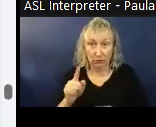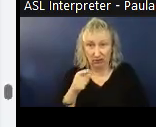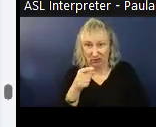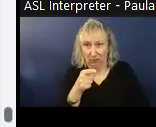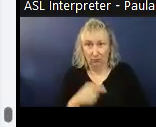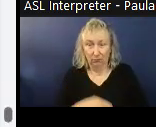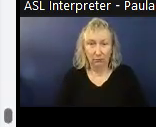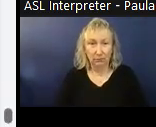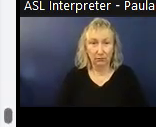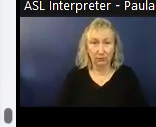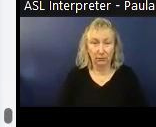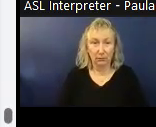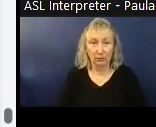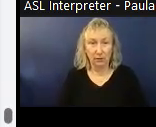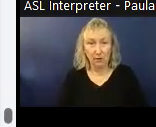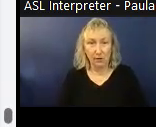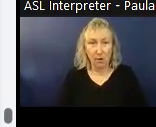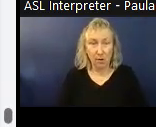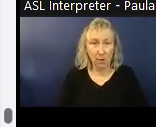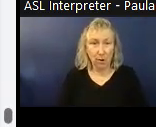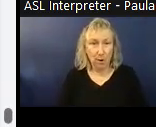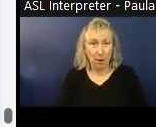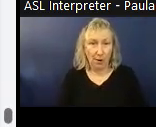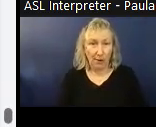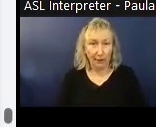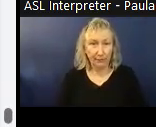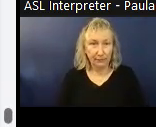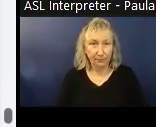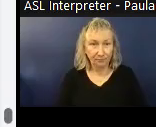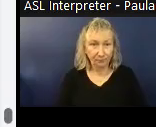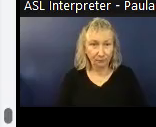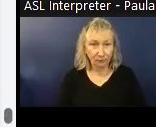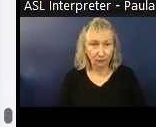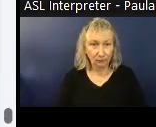change that we made. This was under 10.